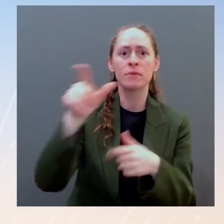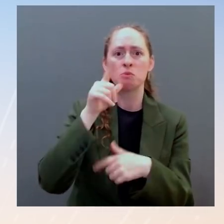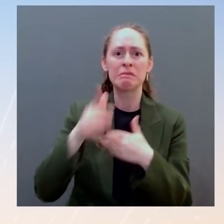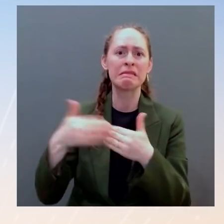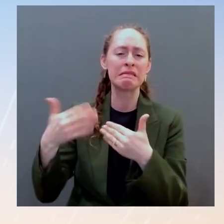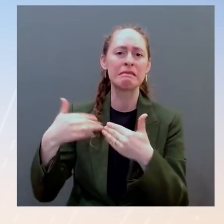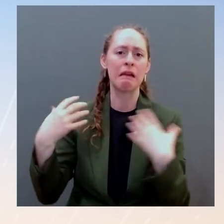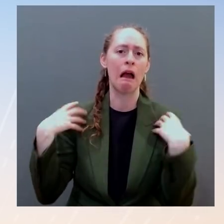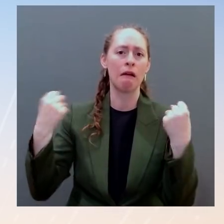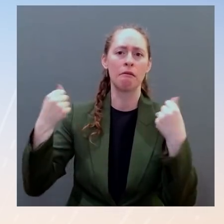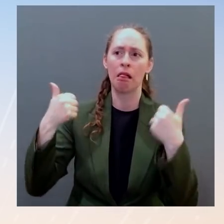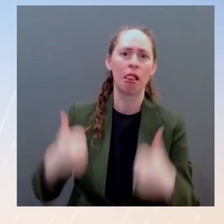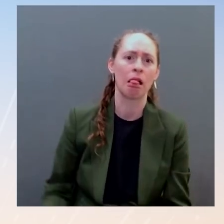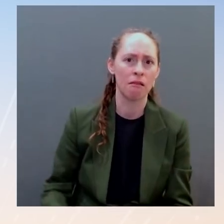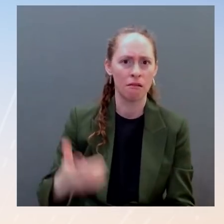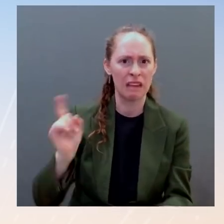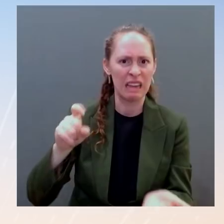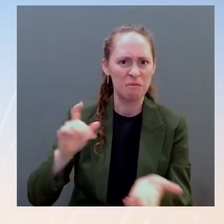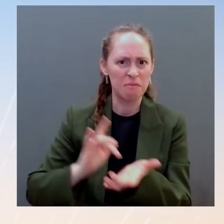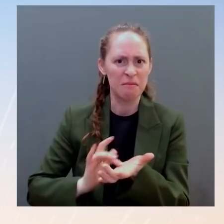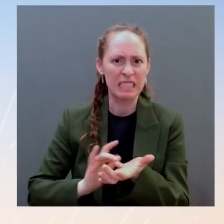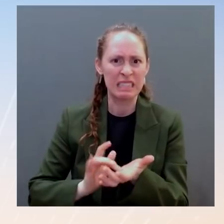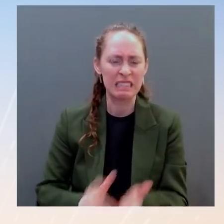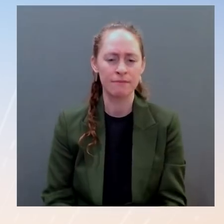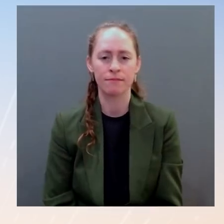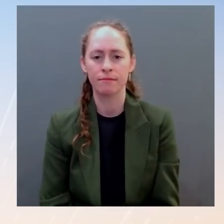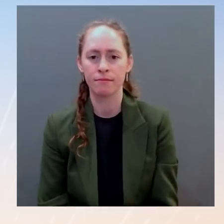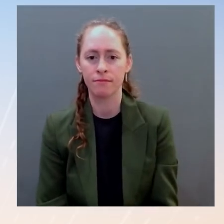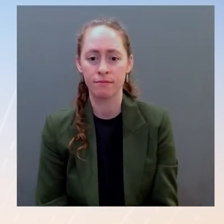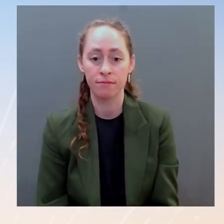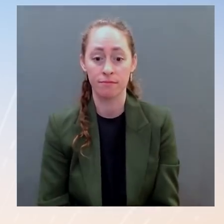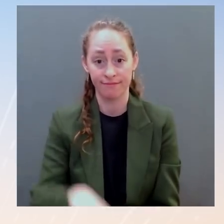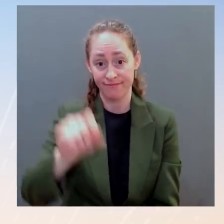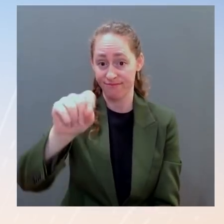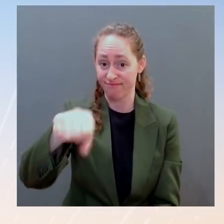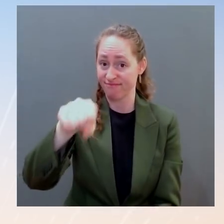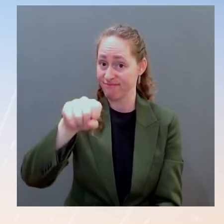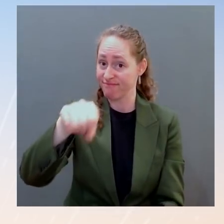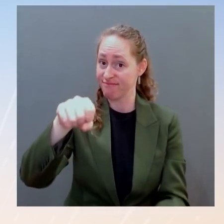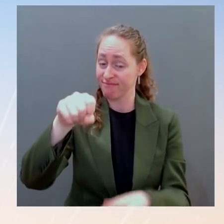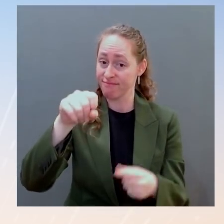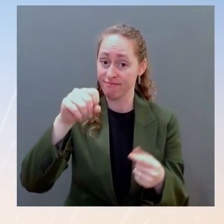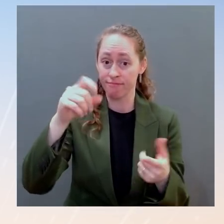So, part of our effort is to share more information publicly about who can get access,